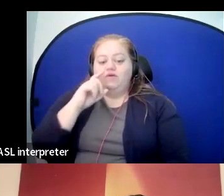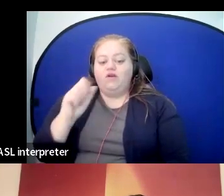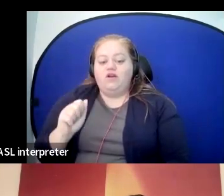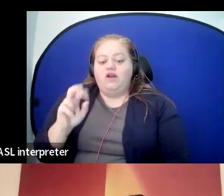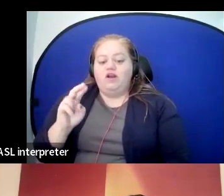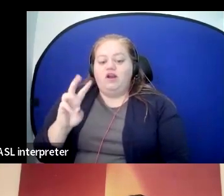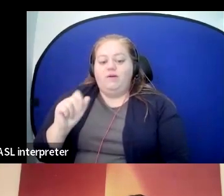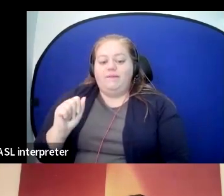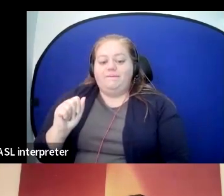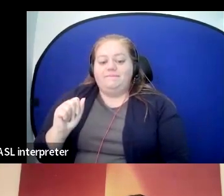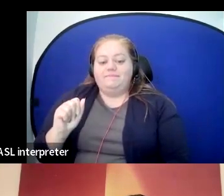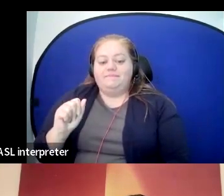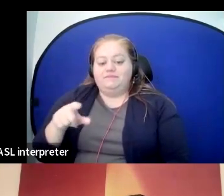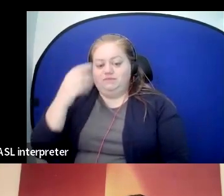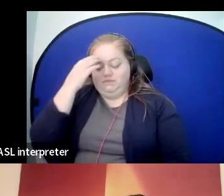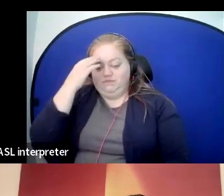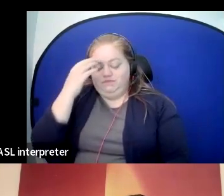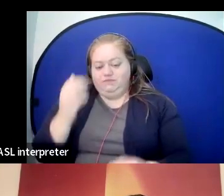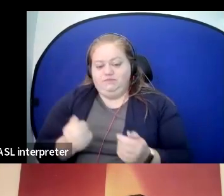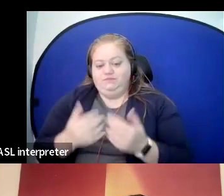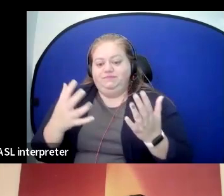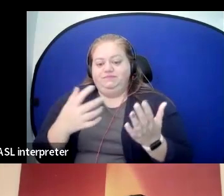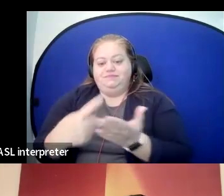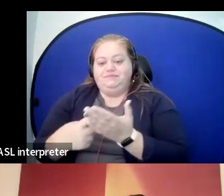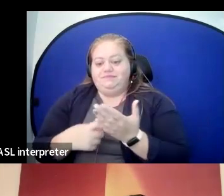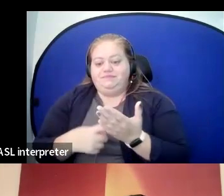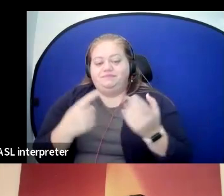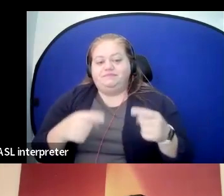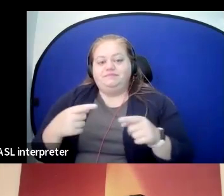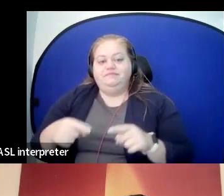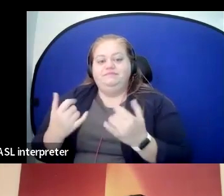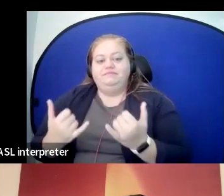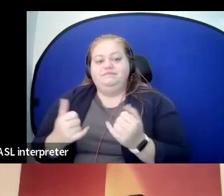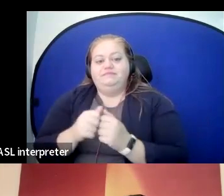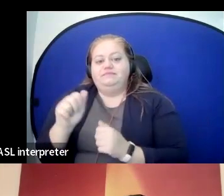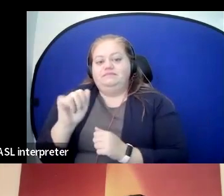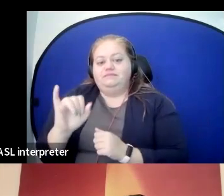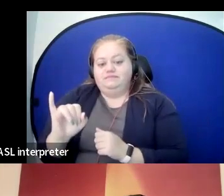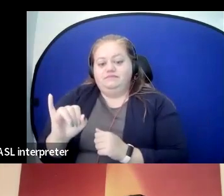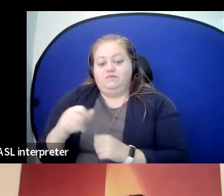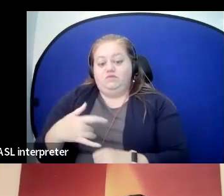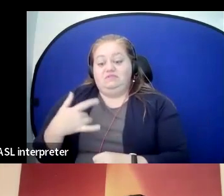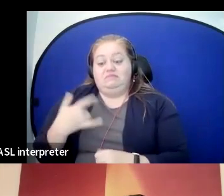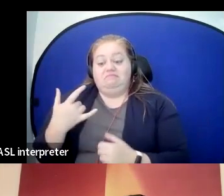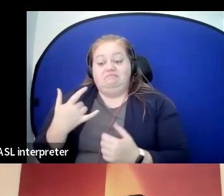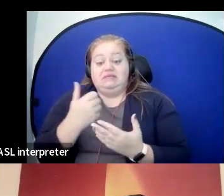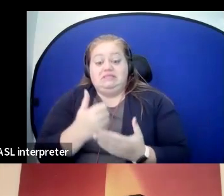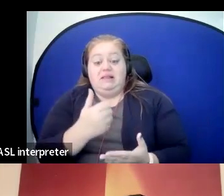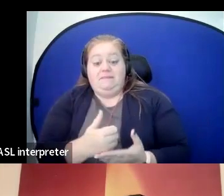"Arwa, as you know, there are so many debates happening right now around AI. Is it helping? Is it harming?